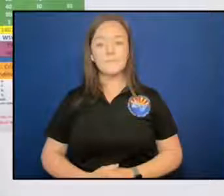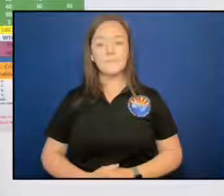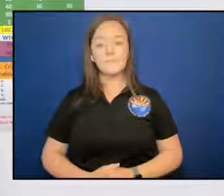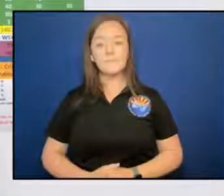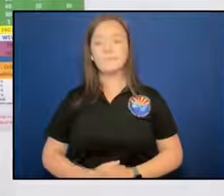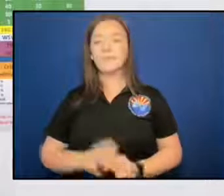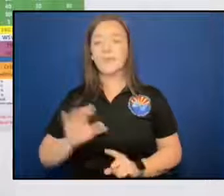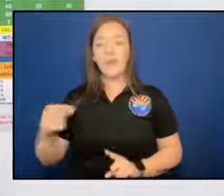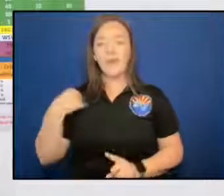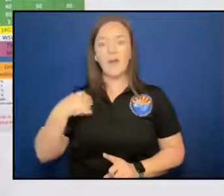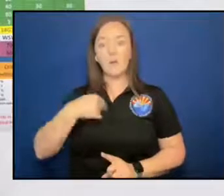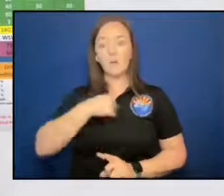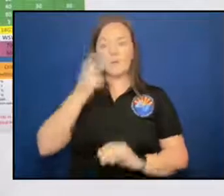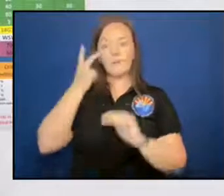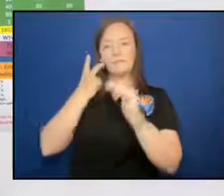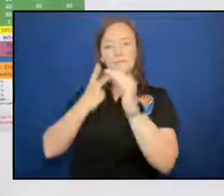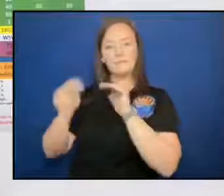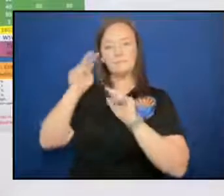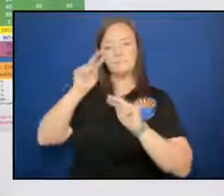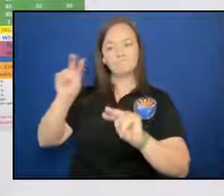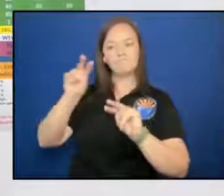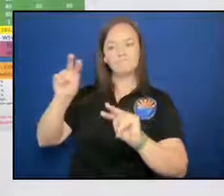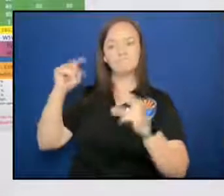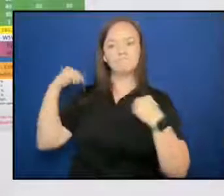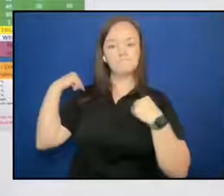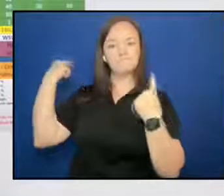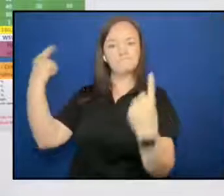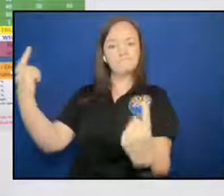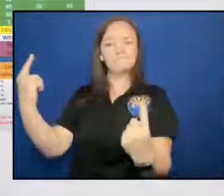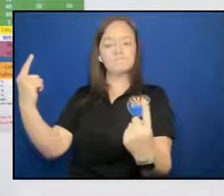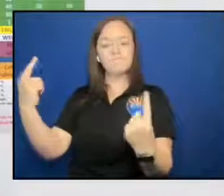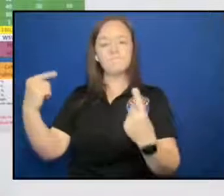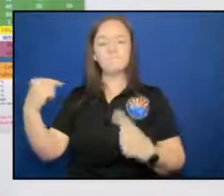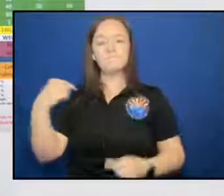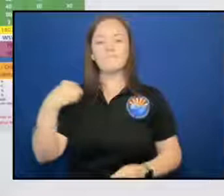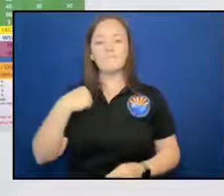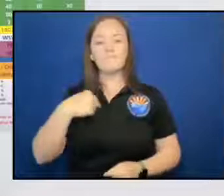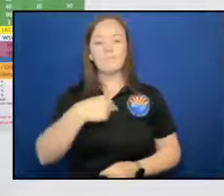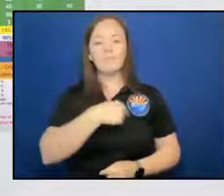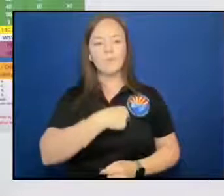NEXT SIX TO TEN DAYS AND GOING 8 TO 14 DAYS AND WE ARE